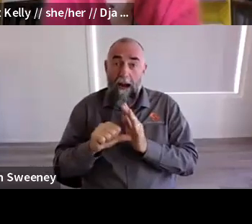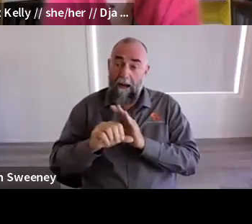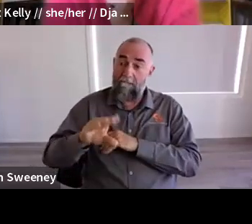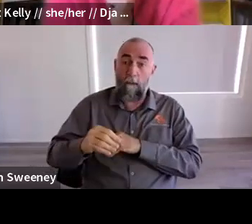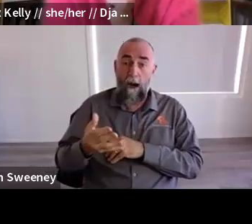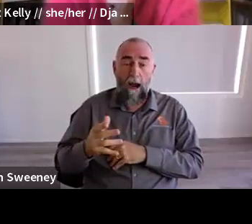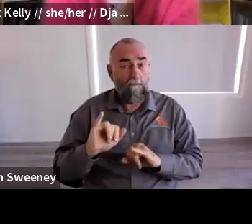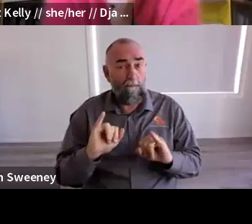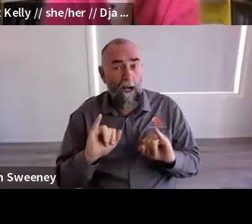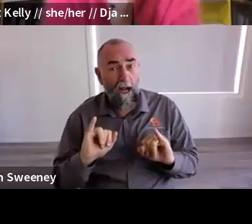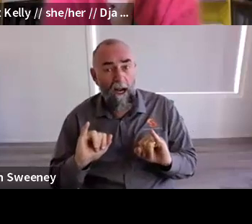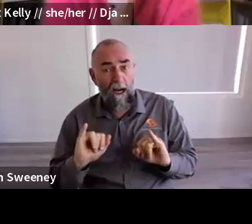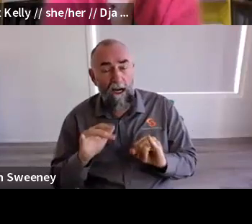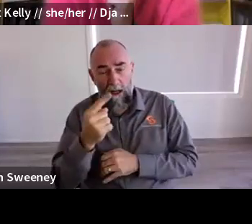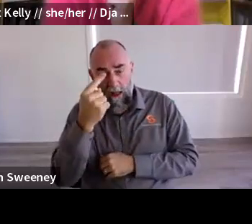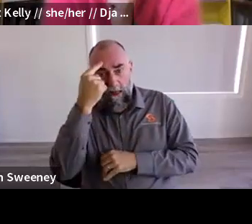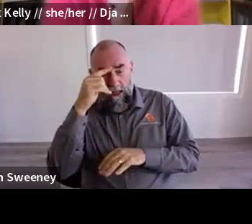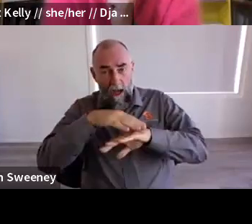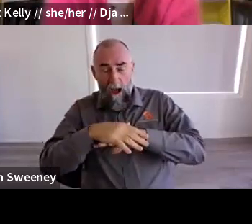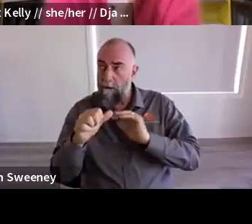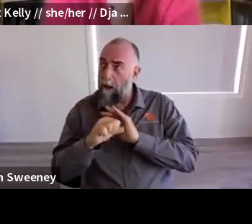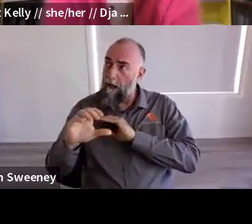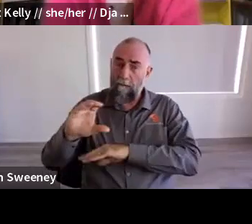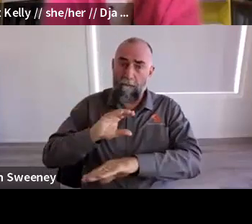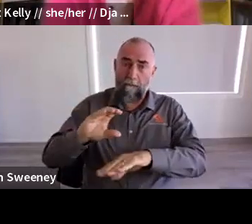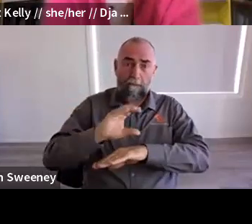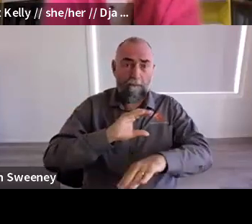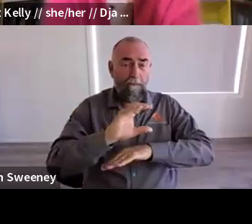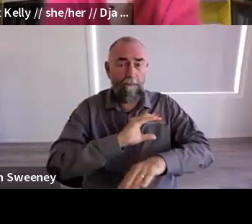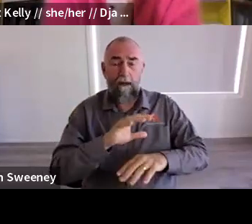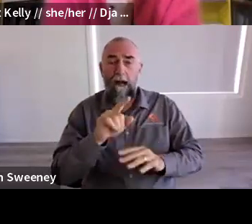but you need to take money from us." Because funding in Australia for the